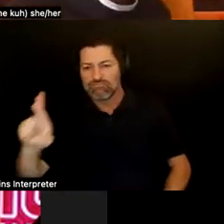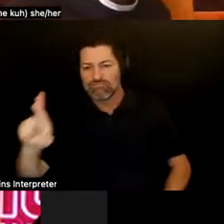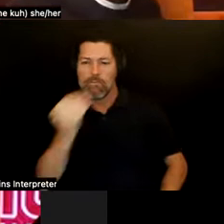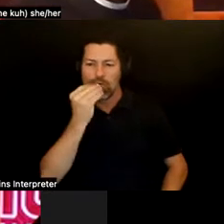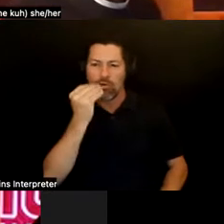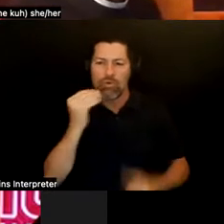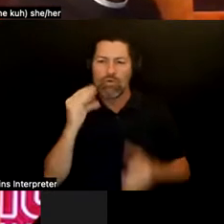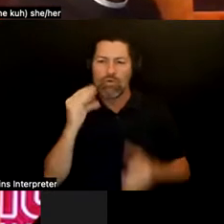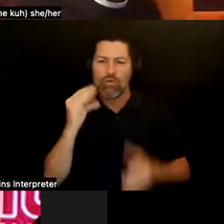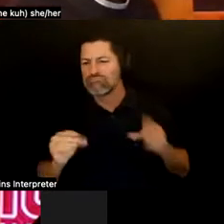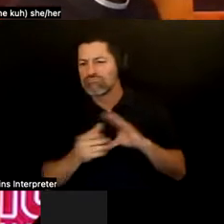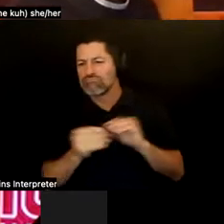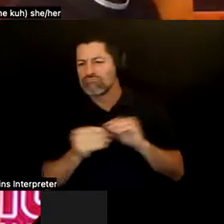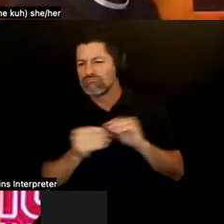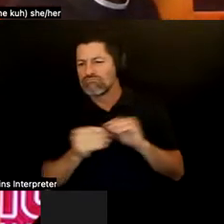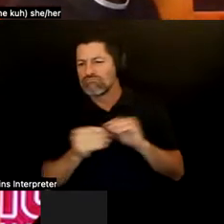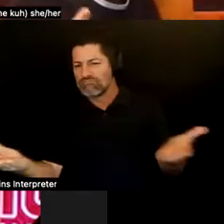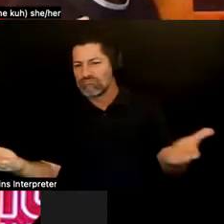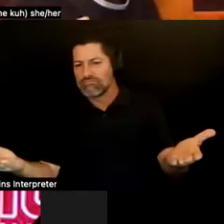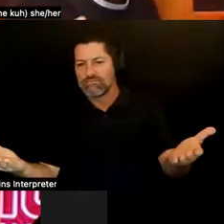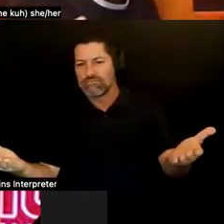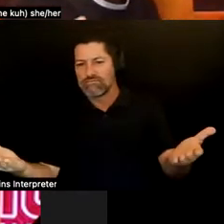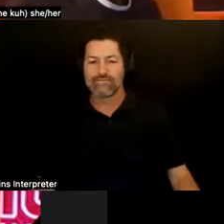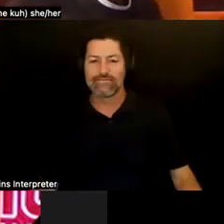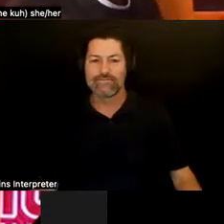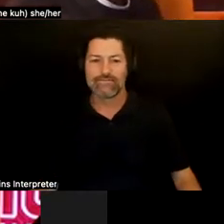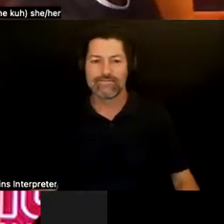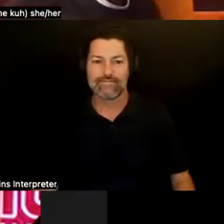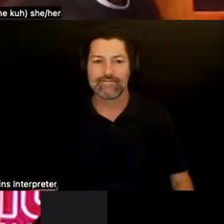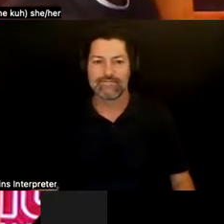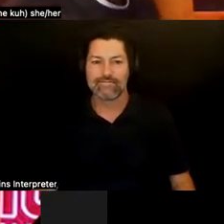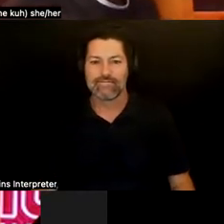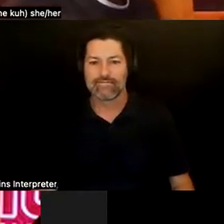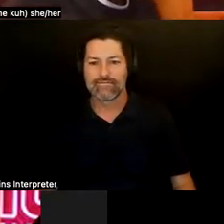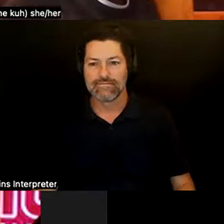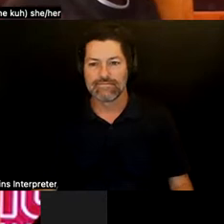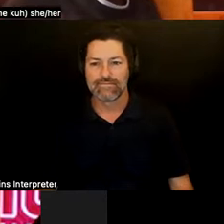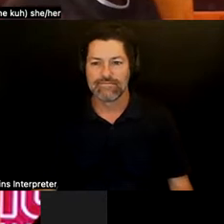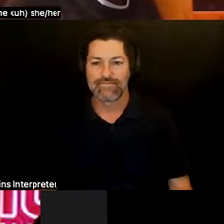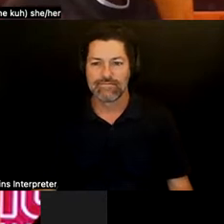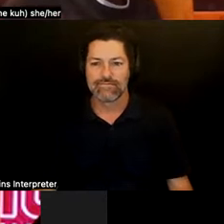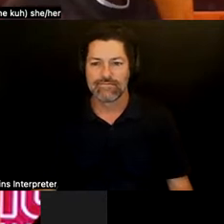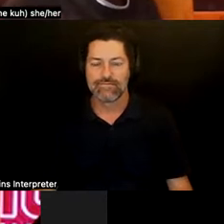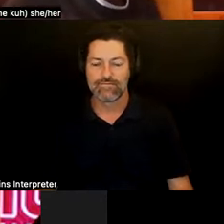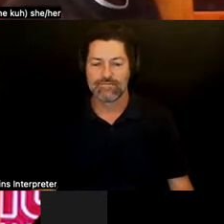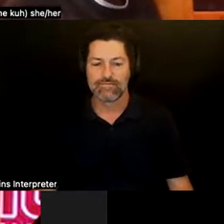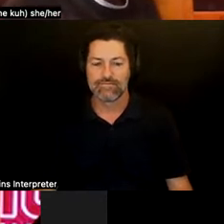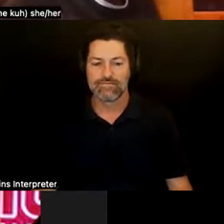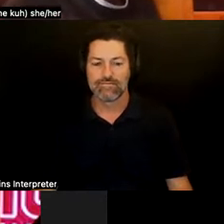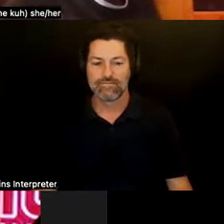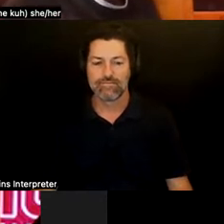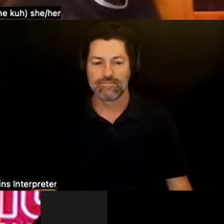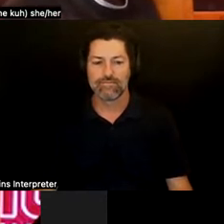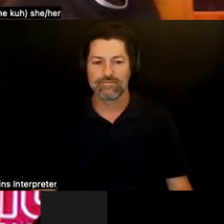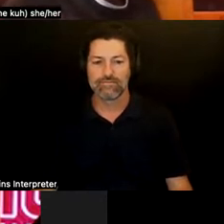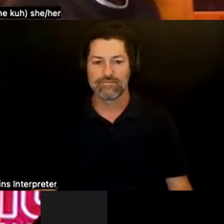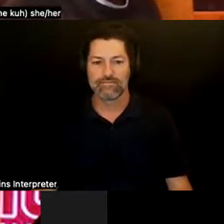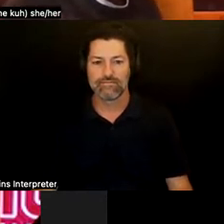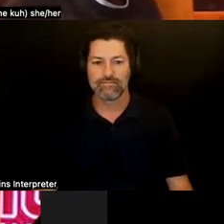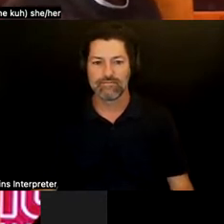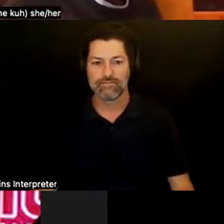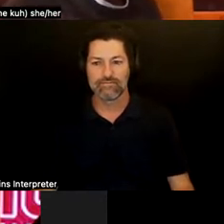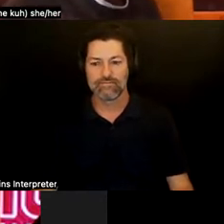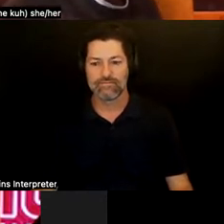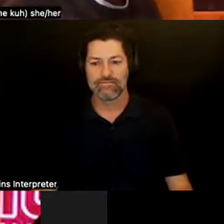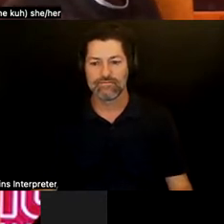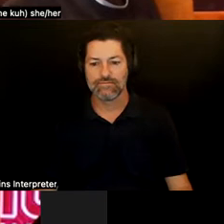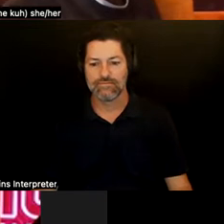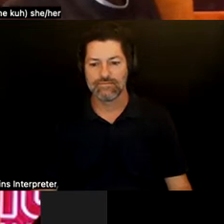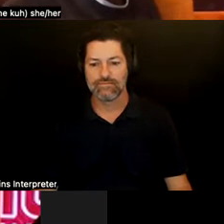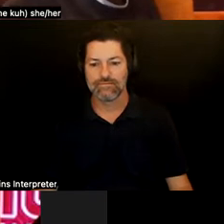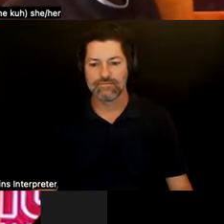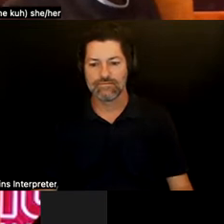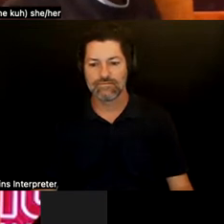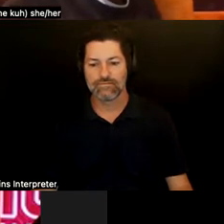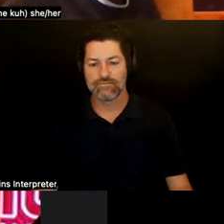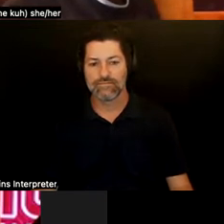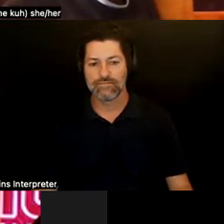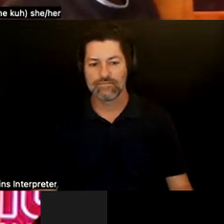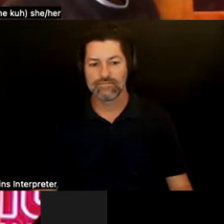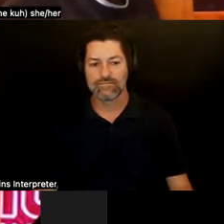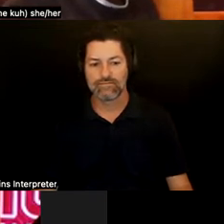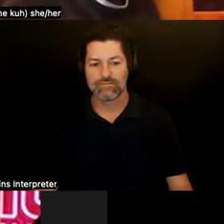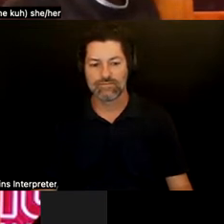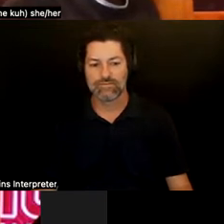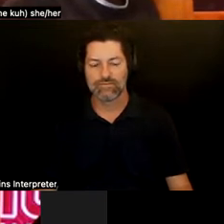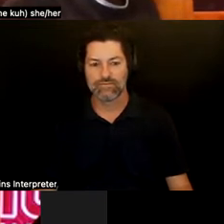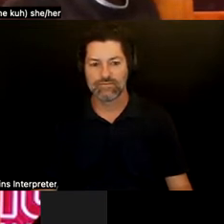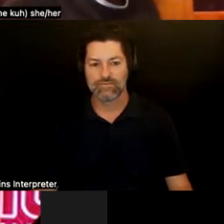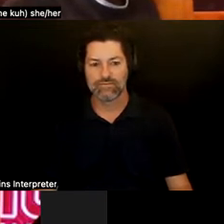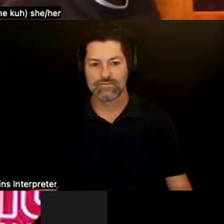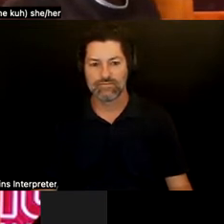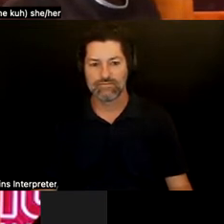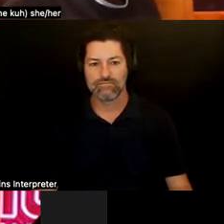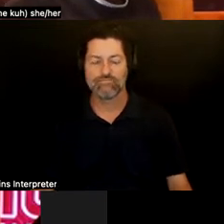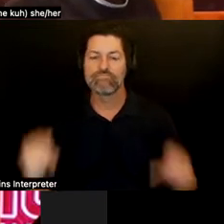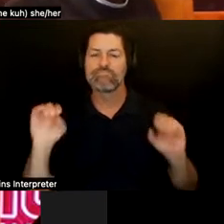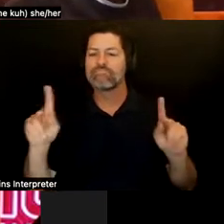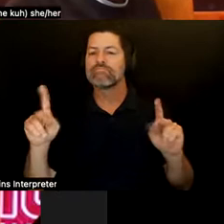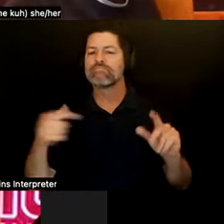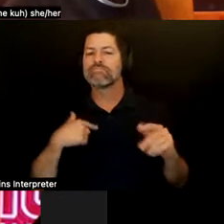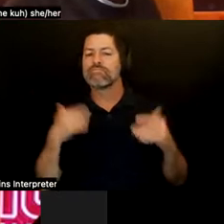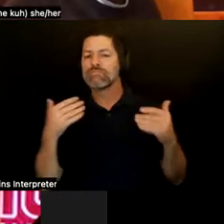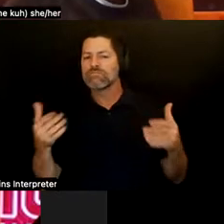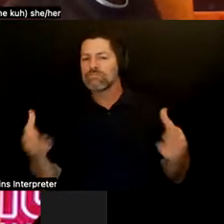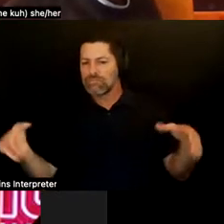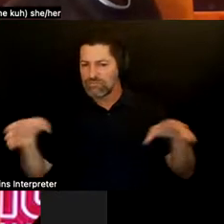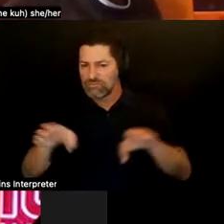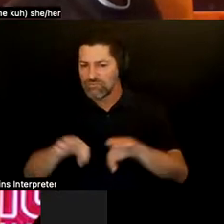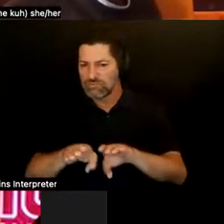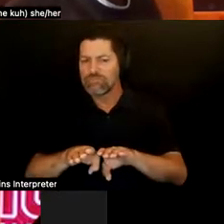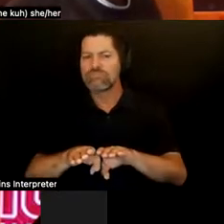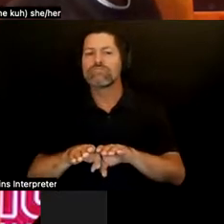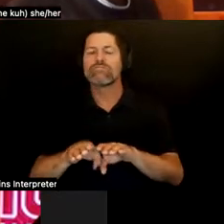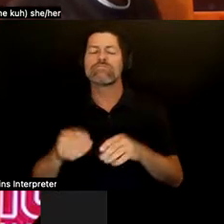any of it okay so i'm gonna just close then with one more reading.